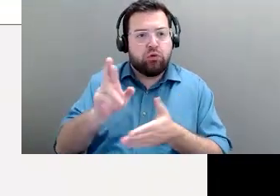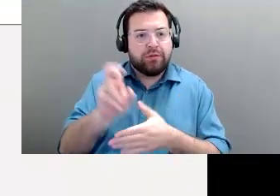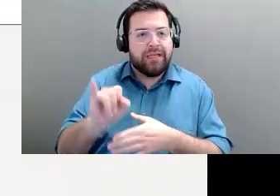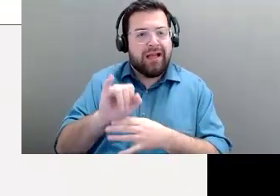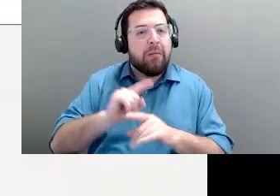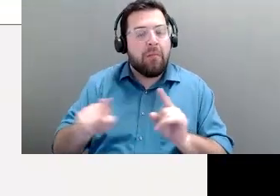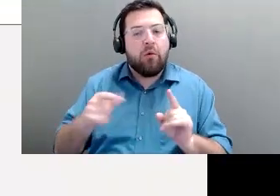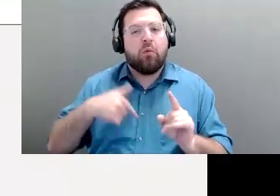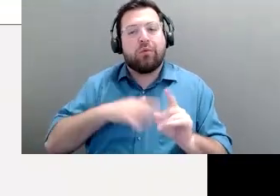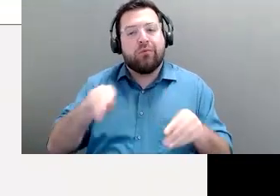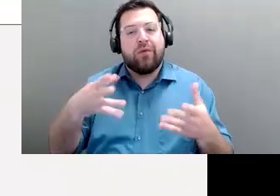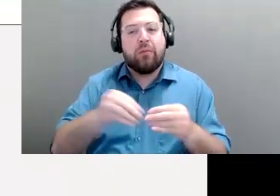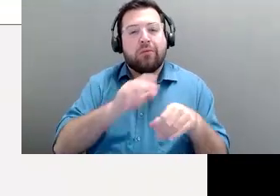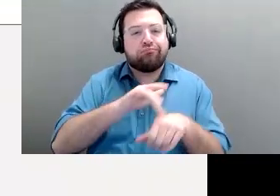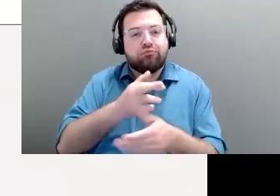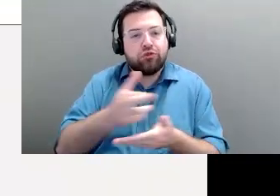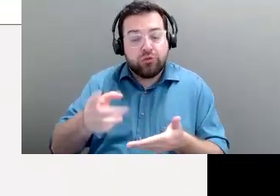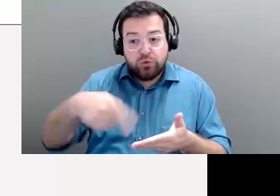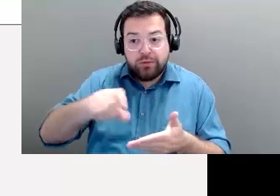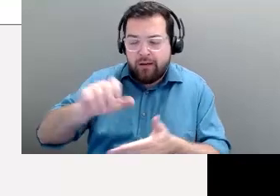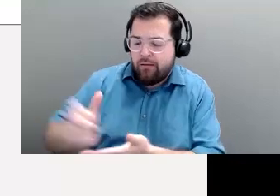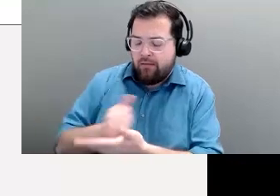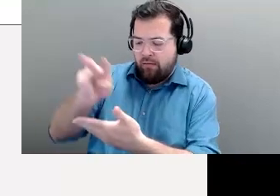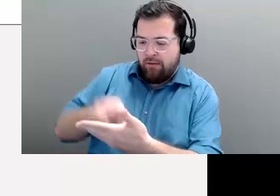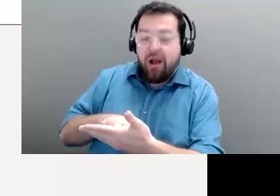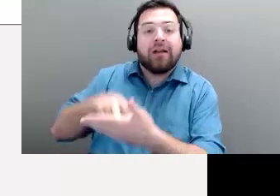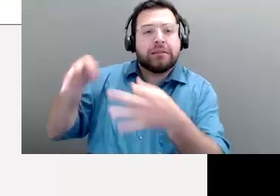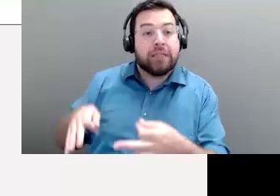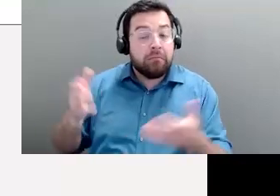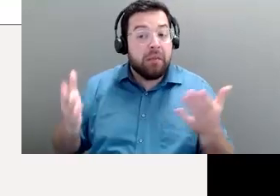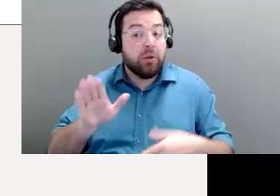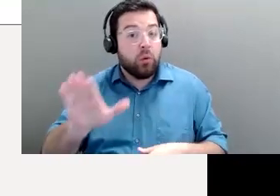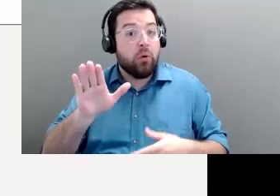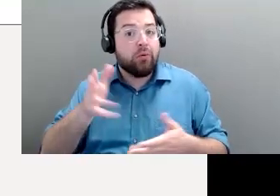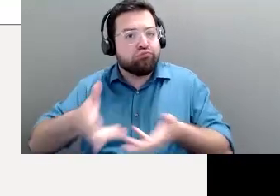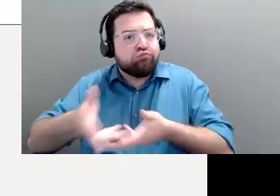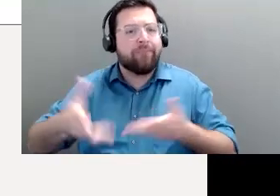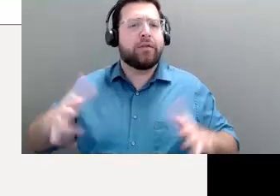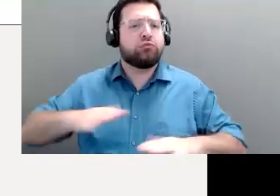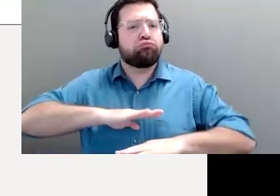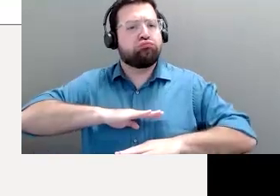RSI and for you to decide if you know, if your interactions meet RSI, or not.